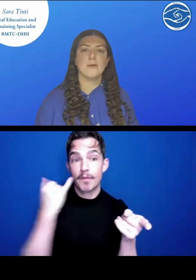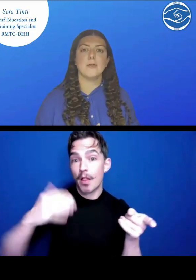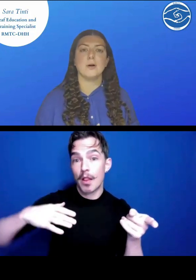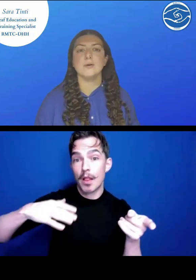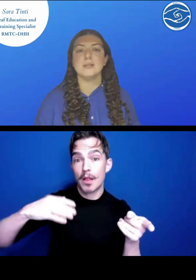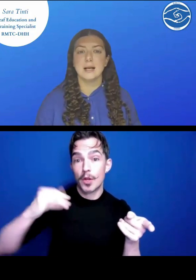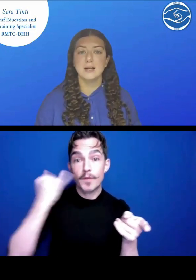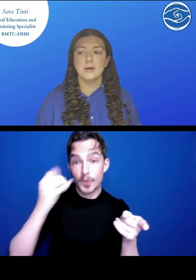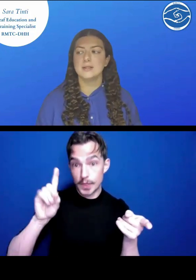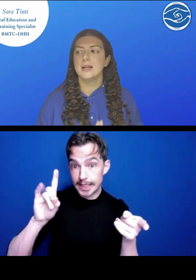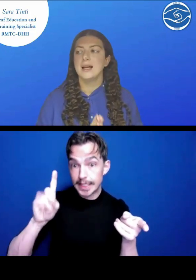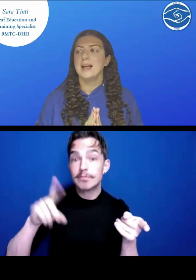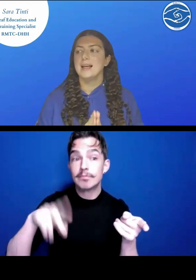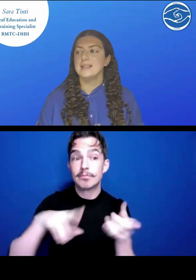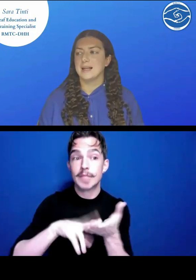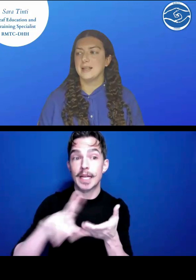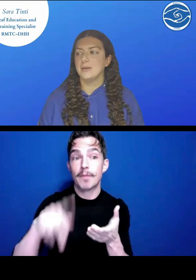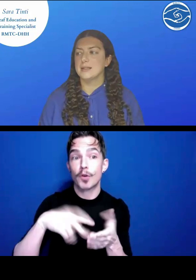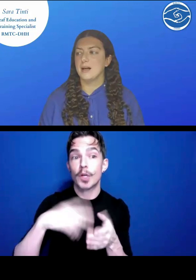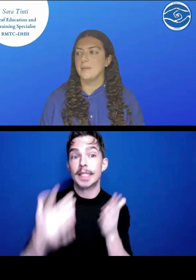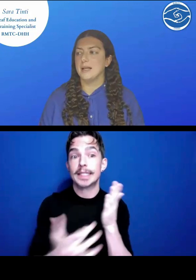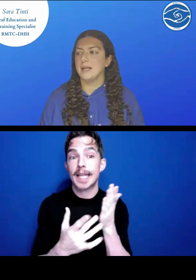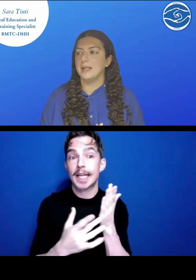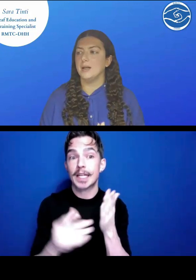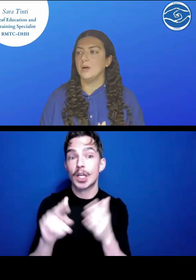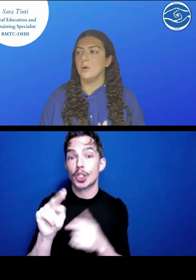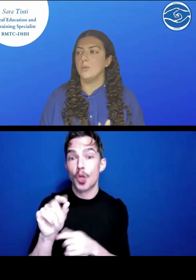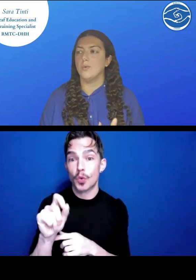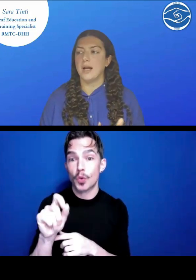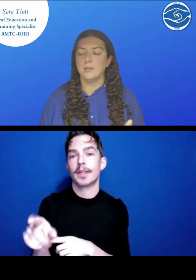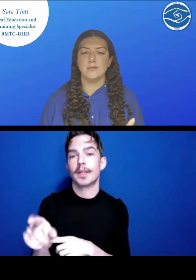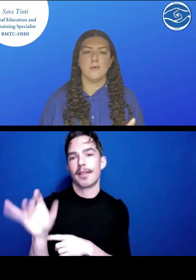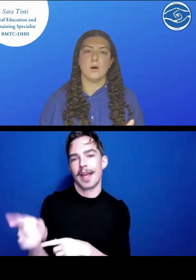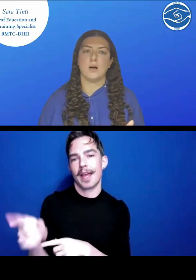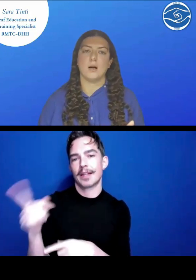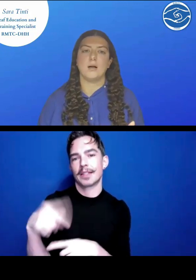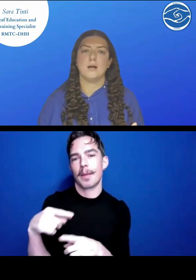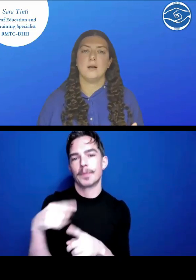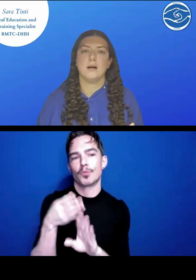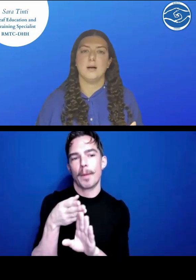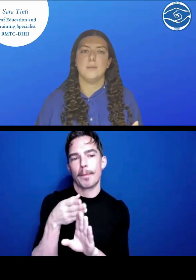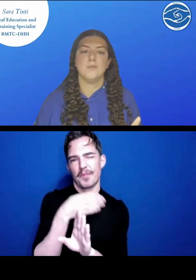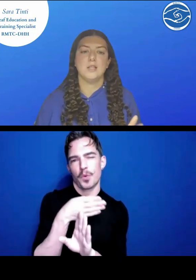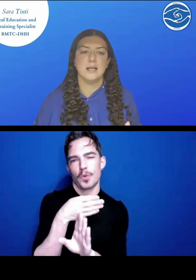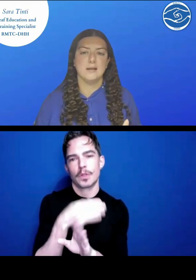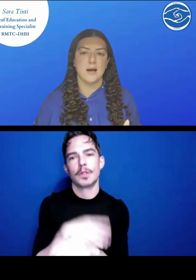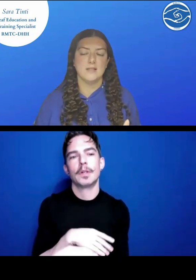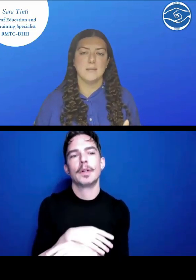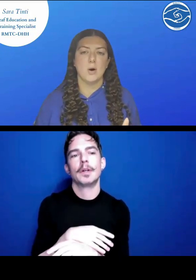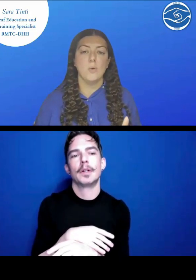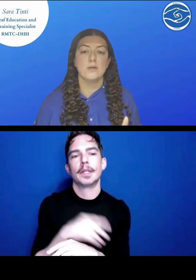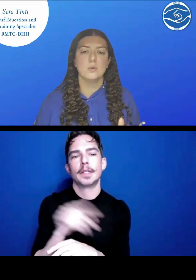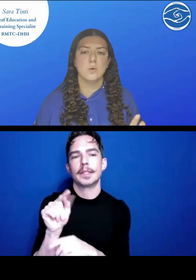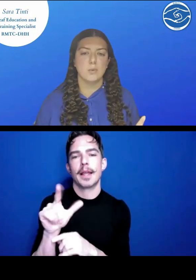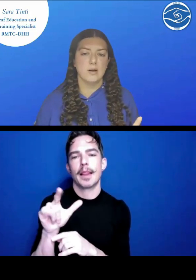up for those Tech Notes, Tech Notes come in right before the TA-Live!s come out. Oh, and there's